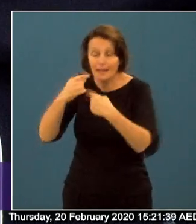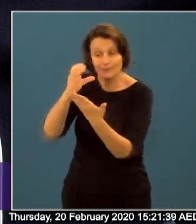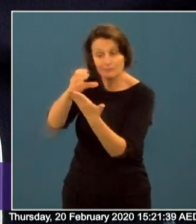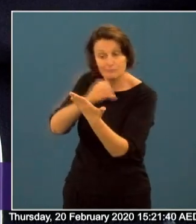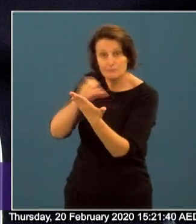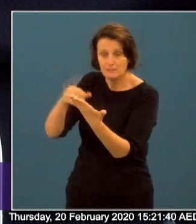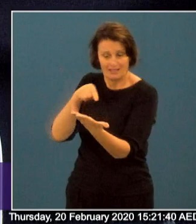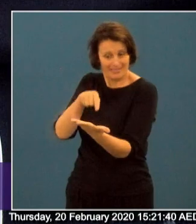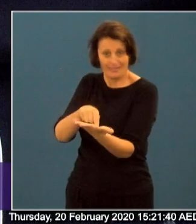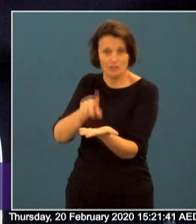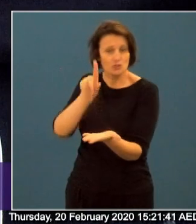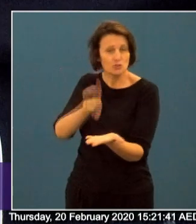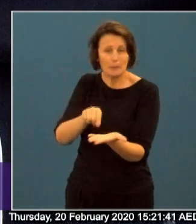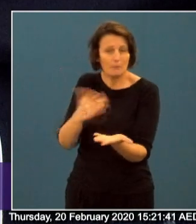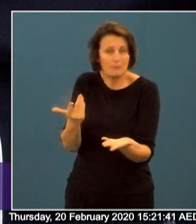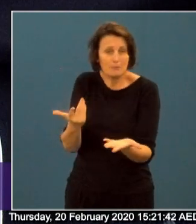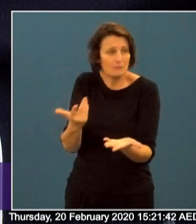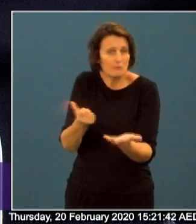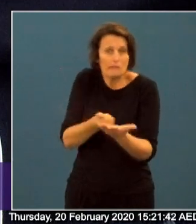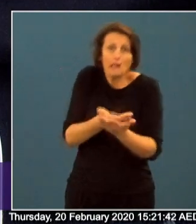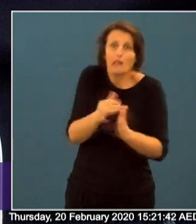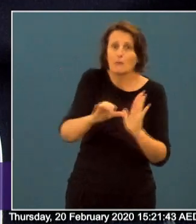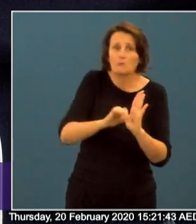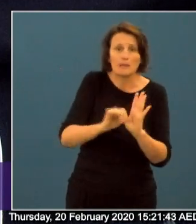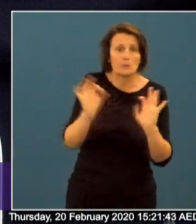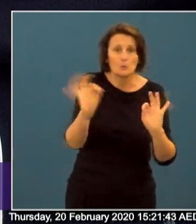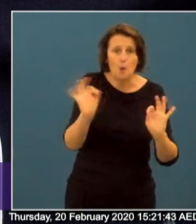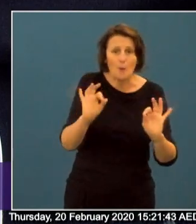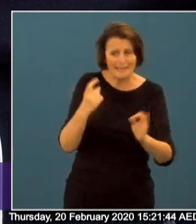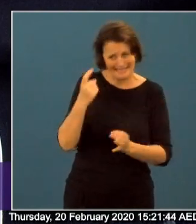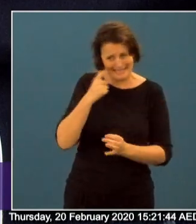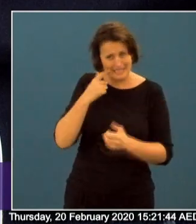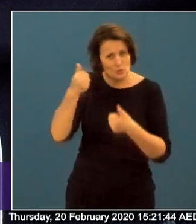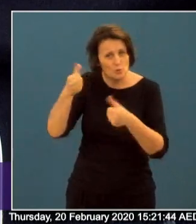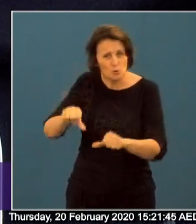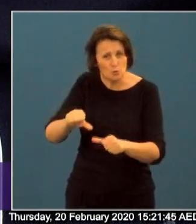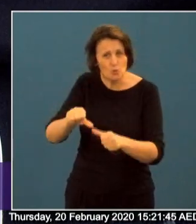without any adverse effects that may have capacity to be scaled up